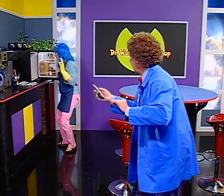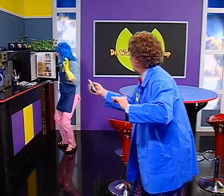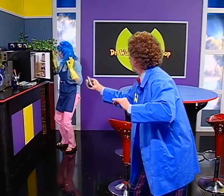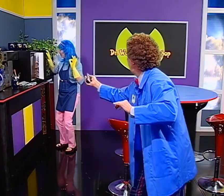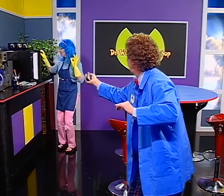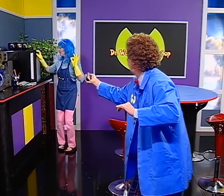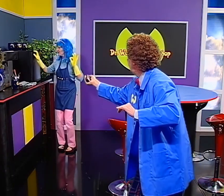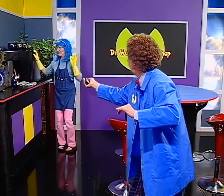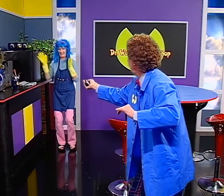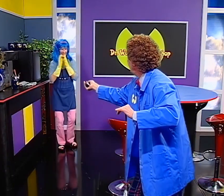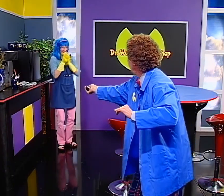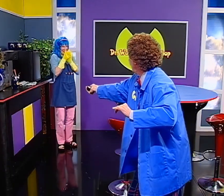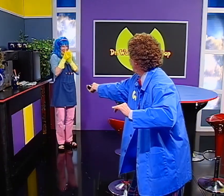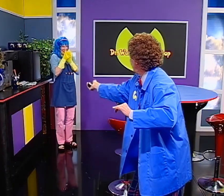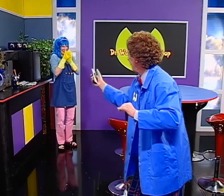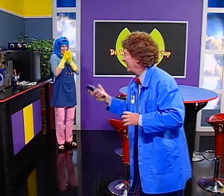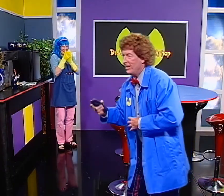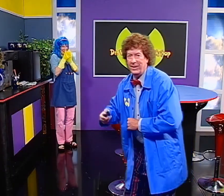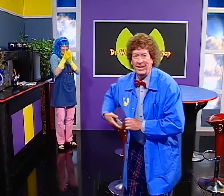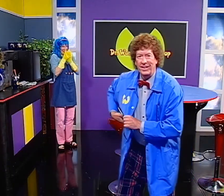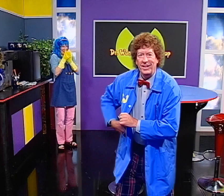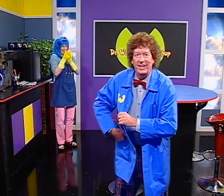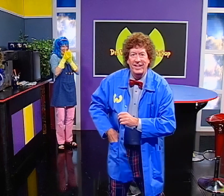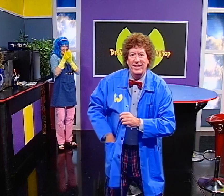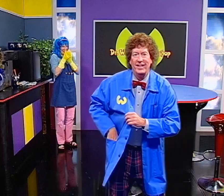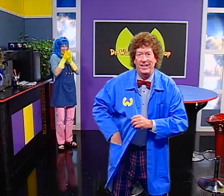(CLICK.) PAUSE.